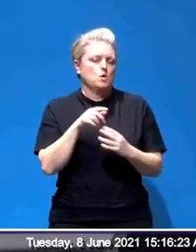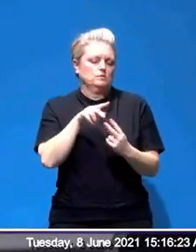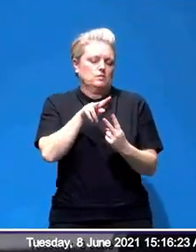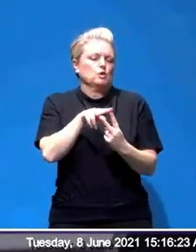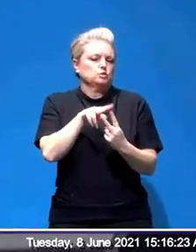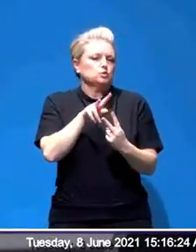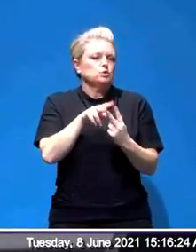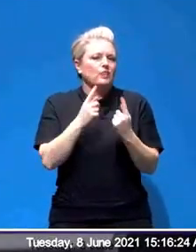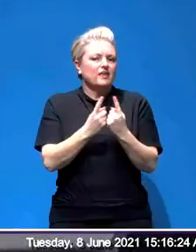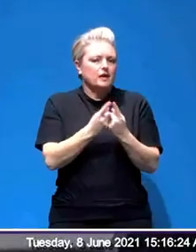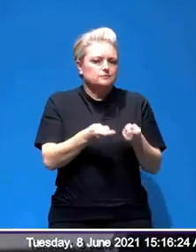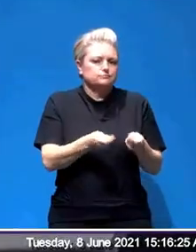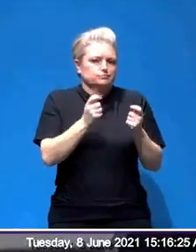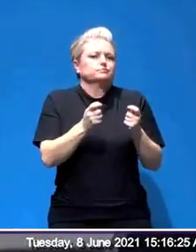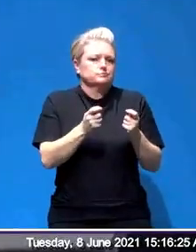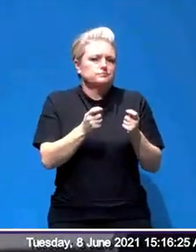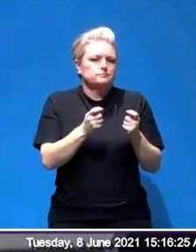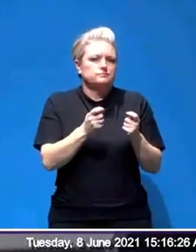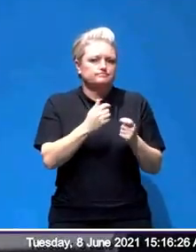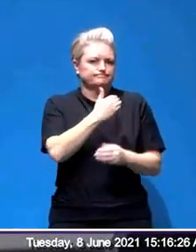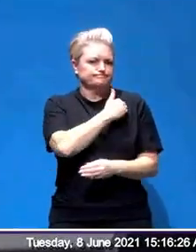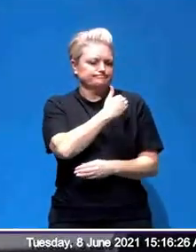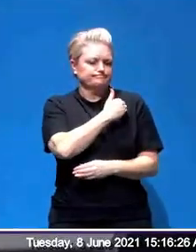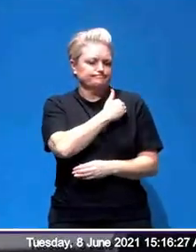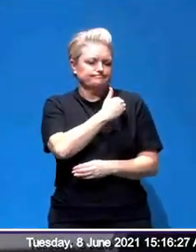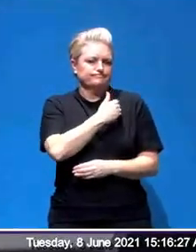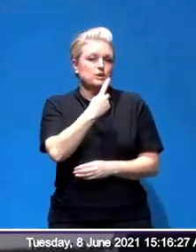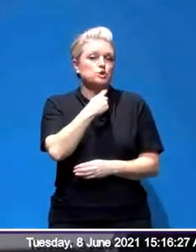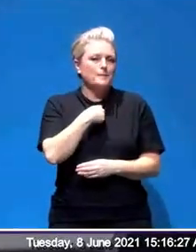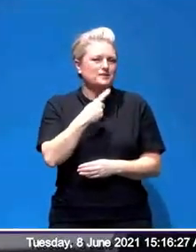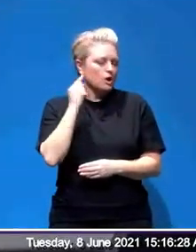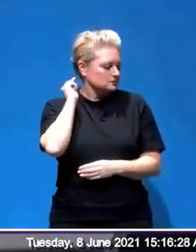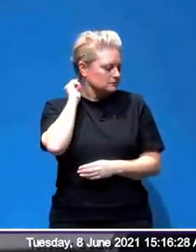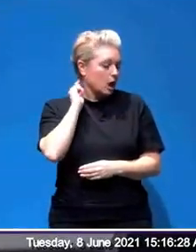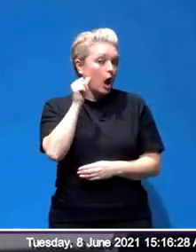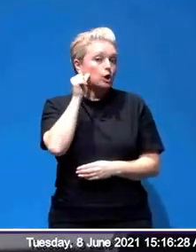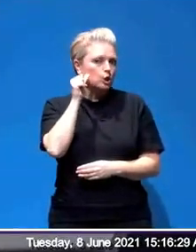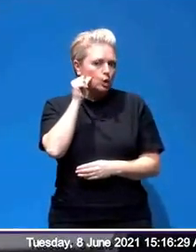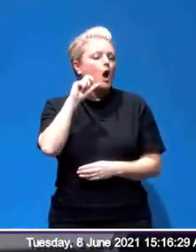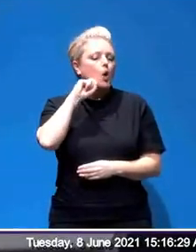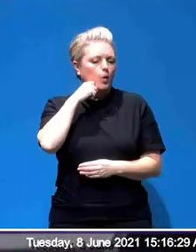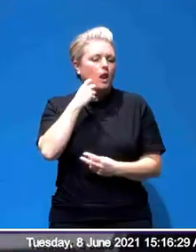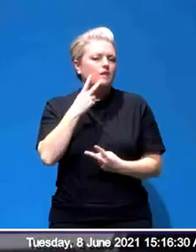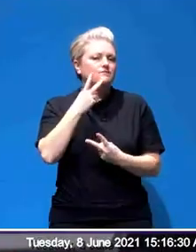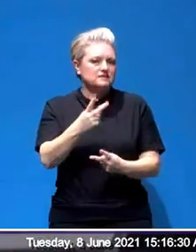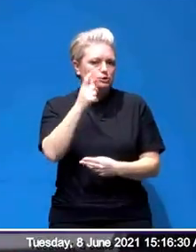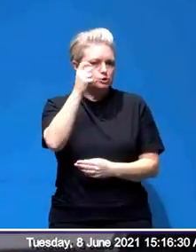So I did become aware that that was a site that I should take a closer look at.